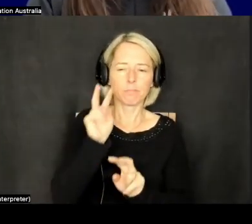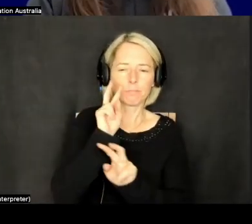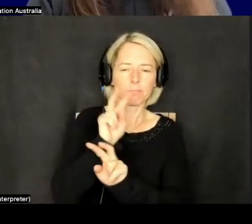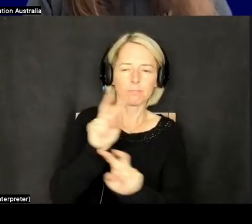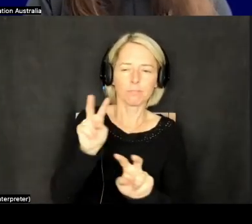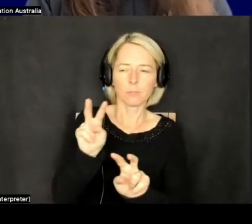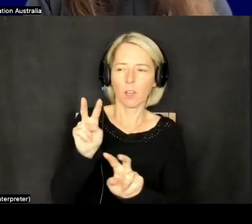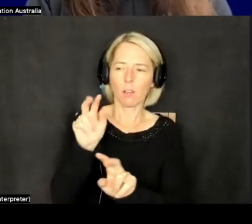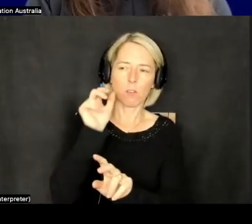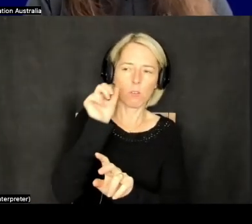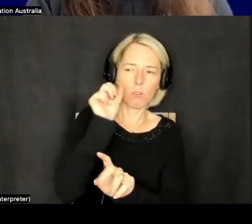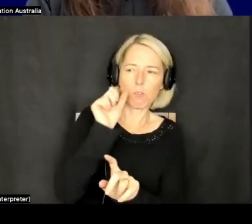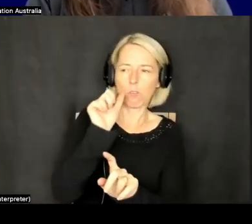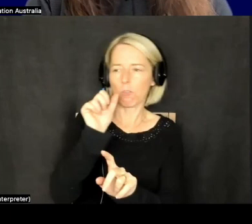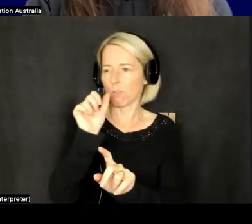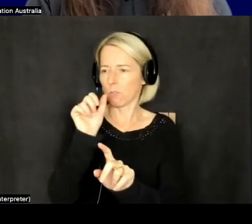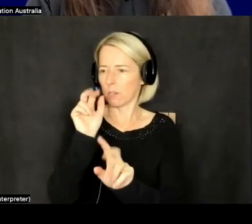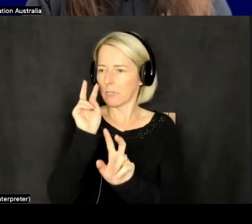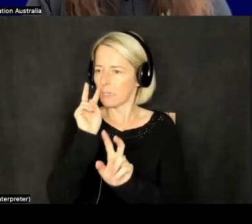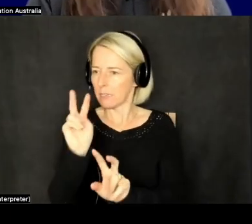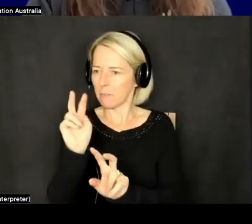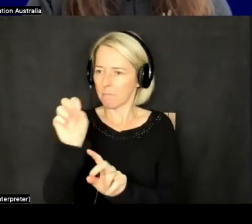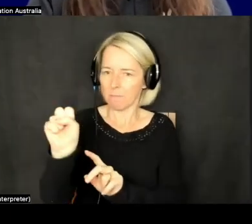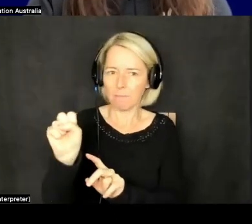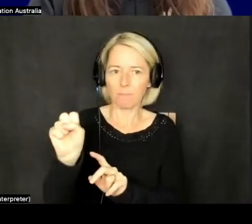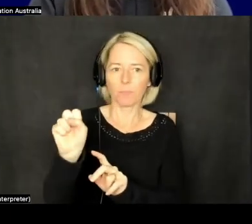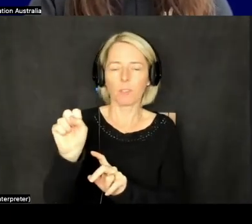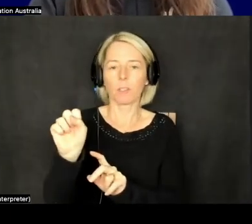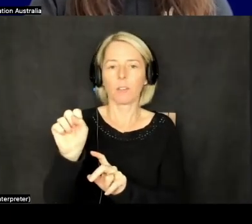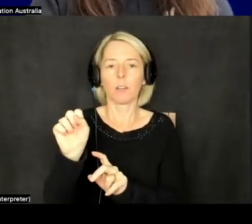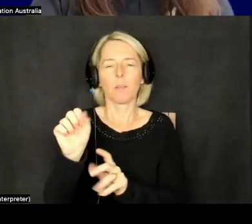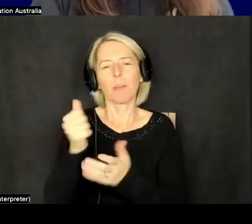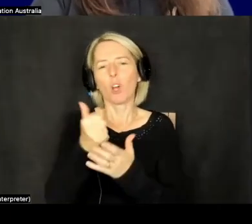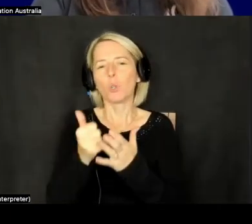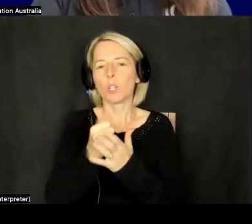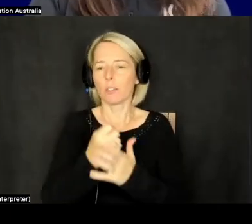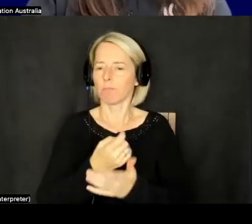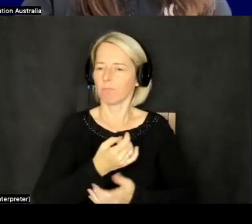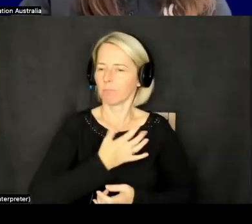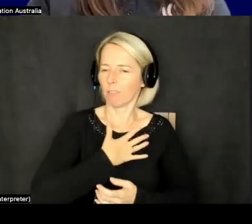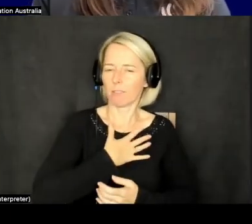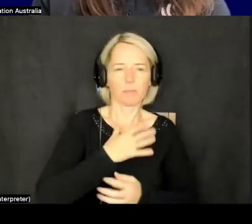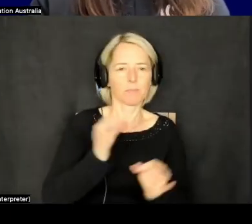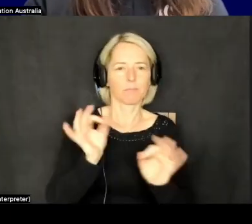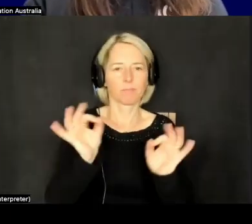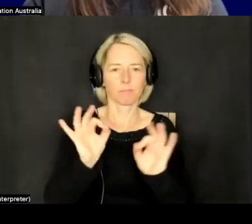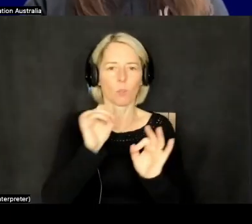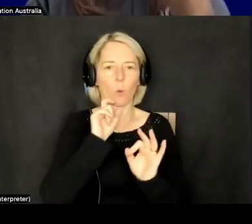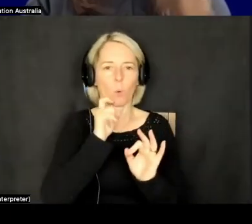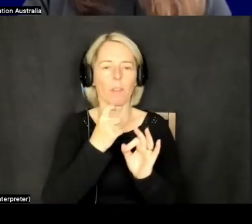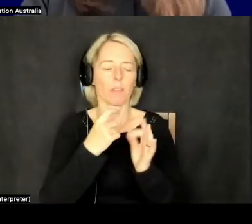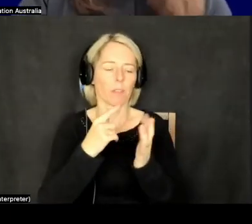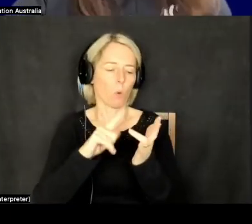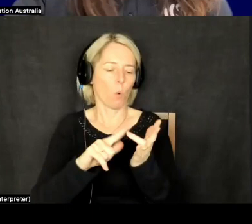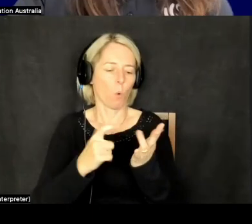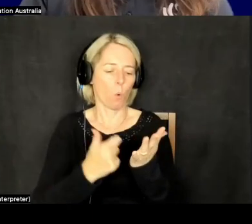but they usually don't do that alone, but usually in consultation with the orthoptist.